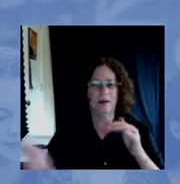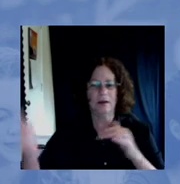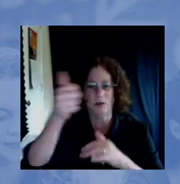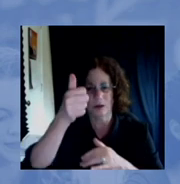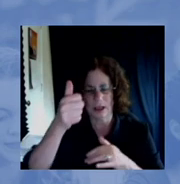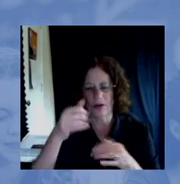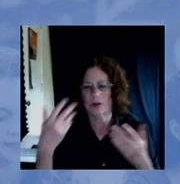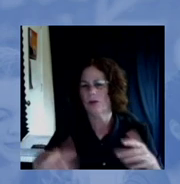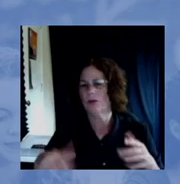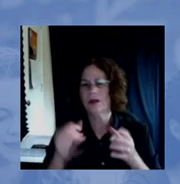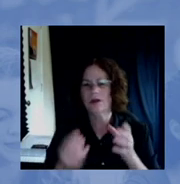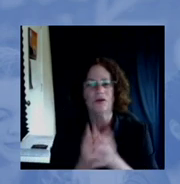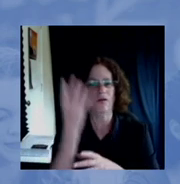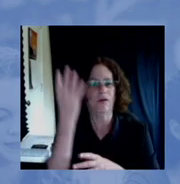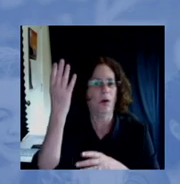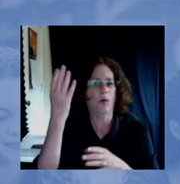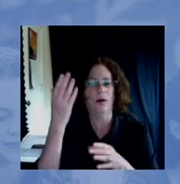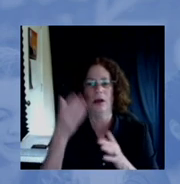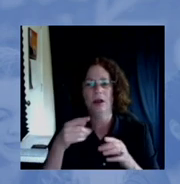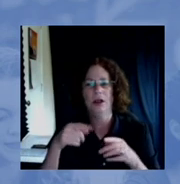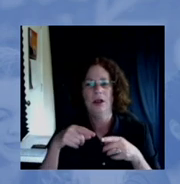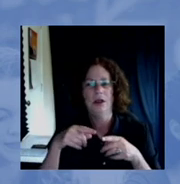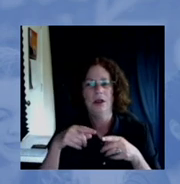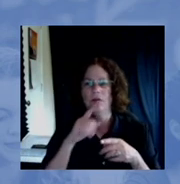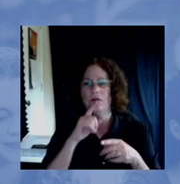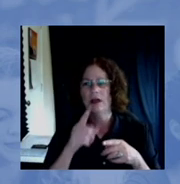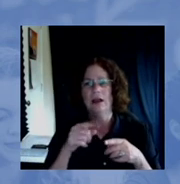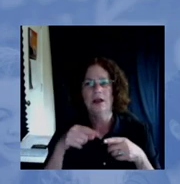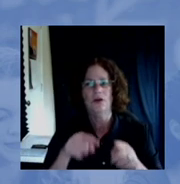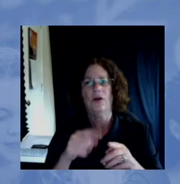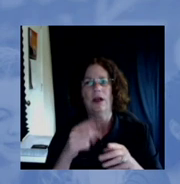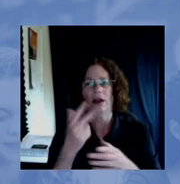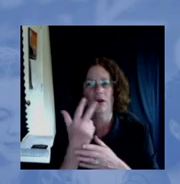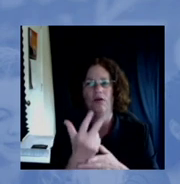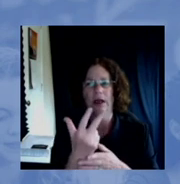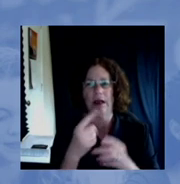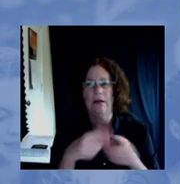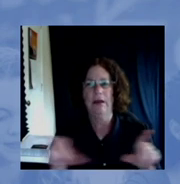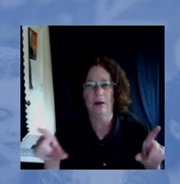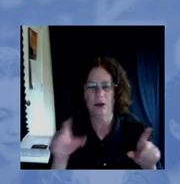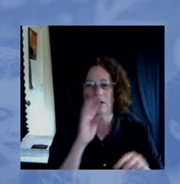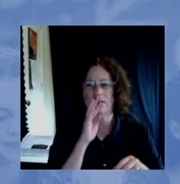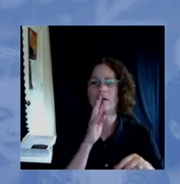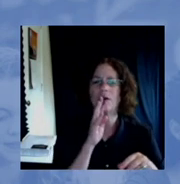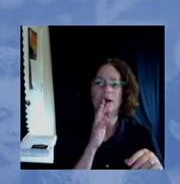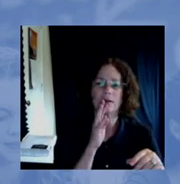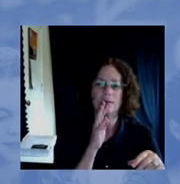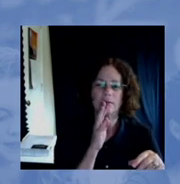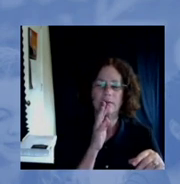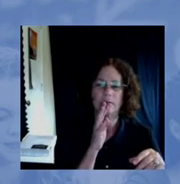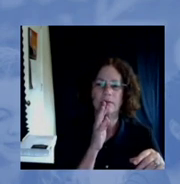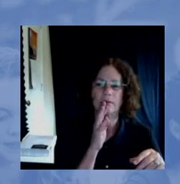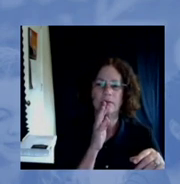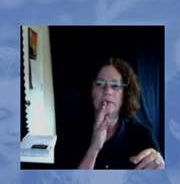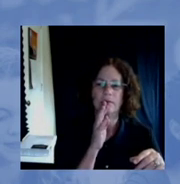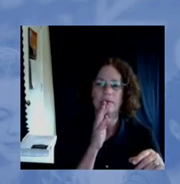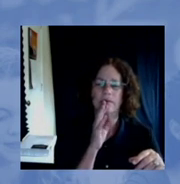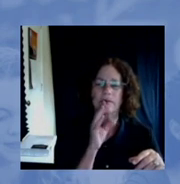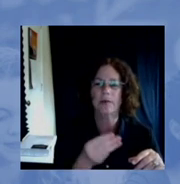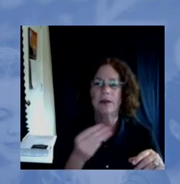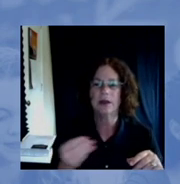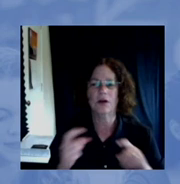THREE DIFFERENT MORE THAN THREE, BUT THREE LANGUAGES MATERIAL PROVIDED A MYRIAD OF LANGUAGES,